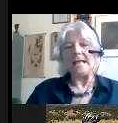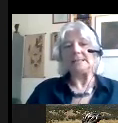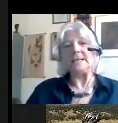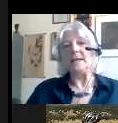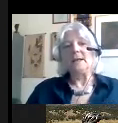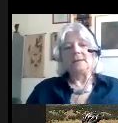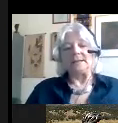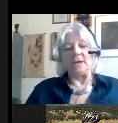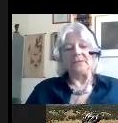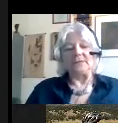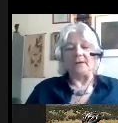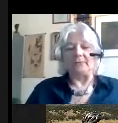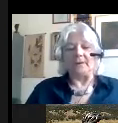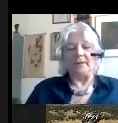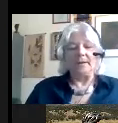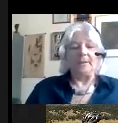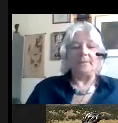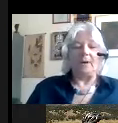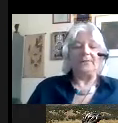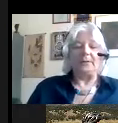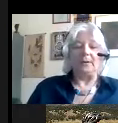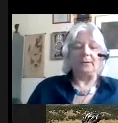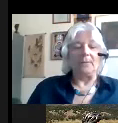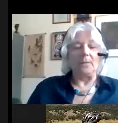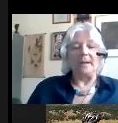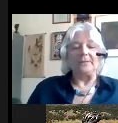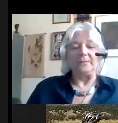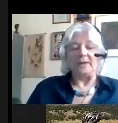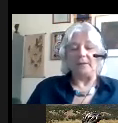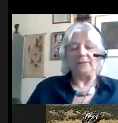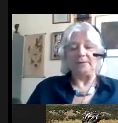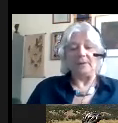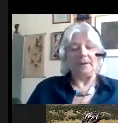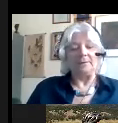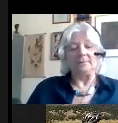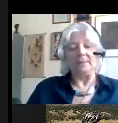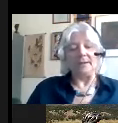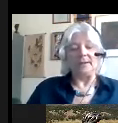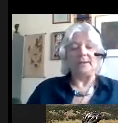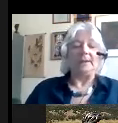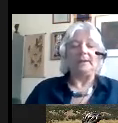And lastly, that self discovery. People often learn more about themselves and they